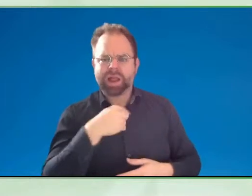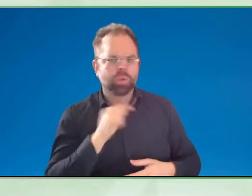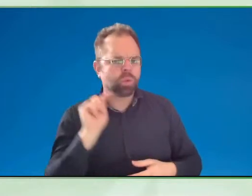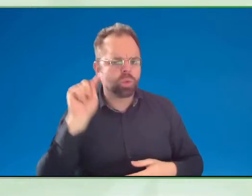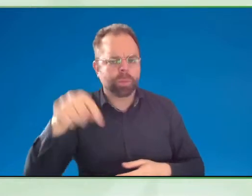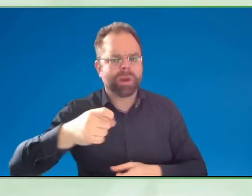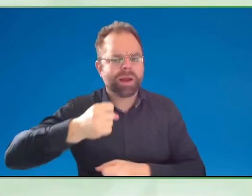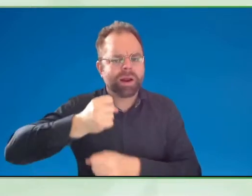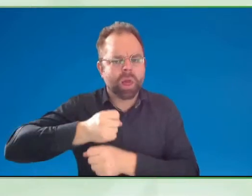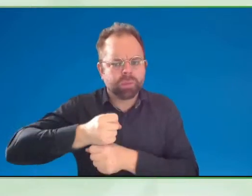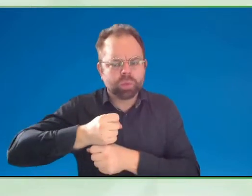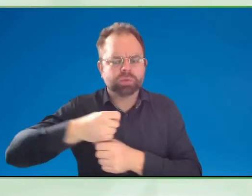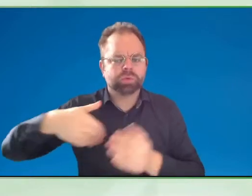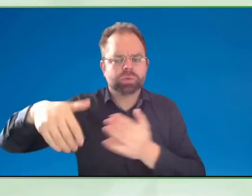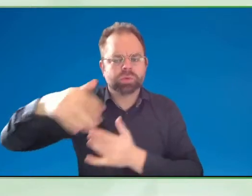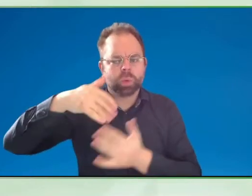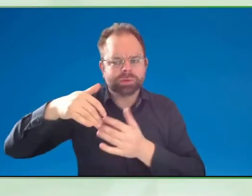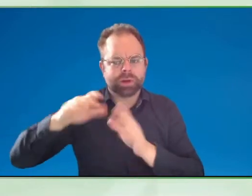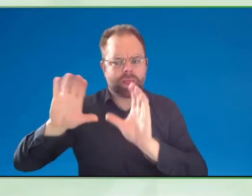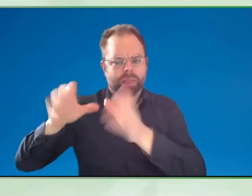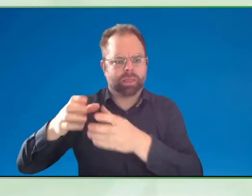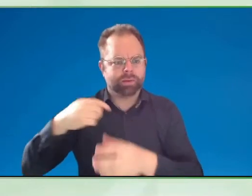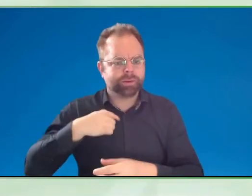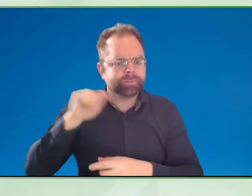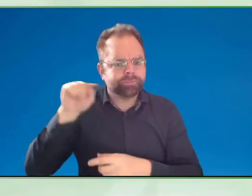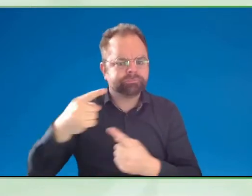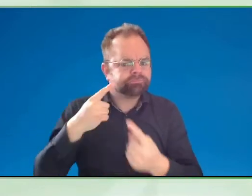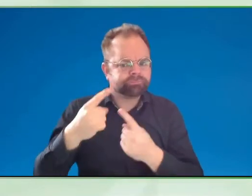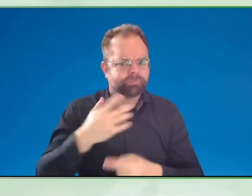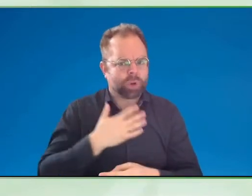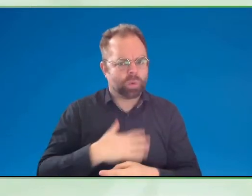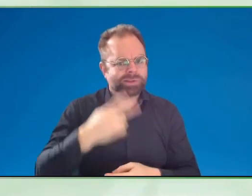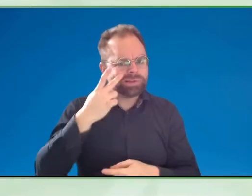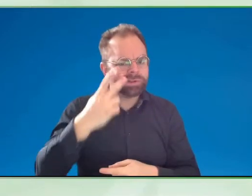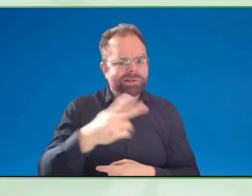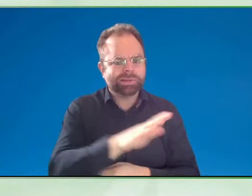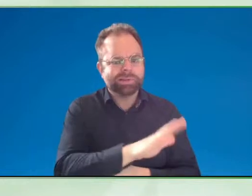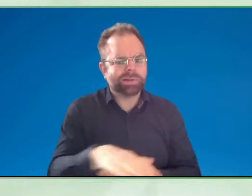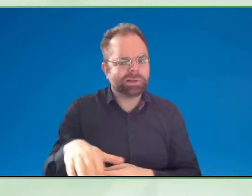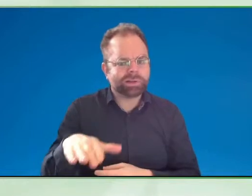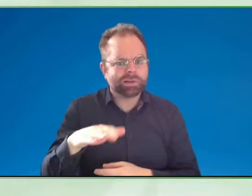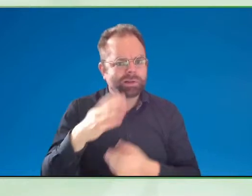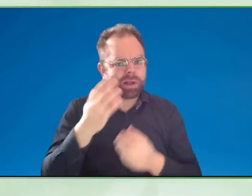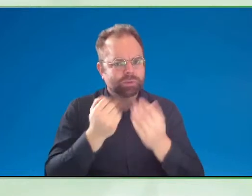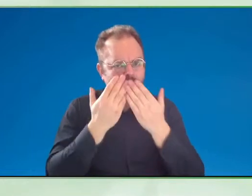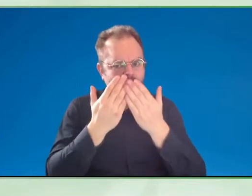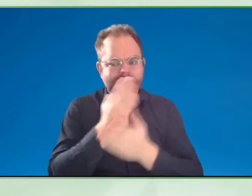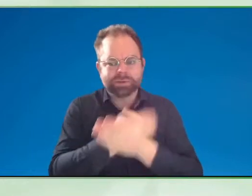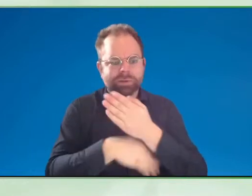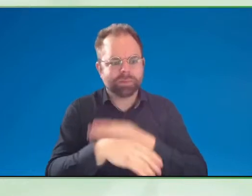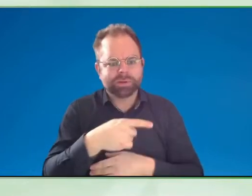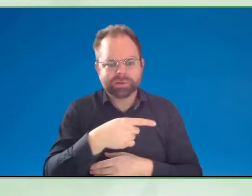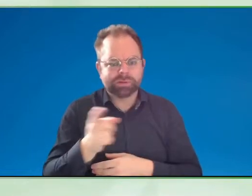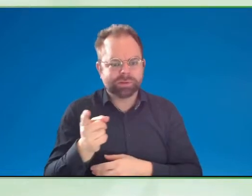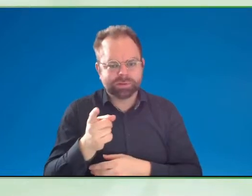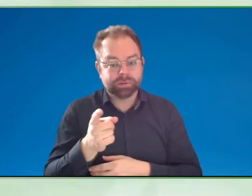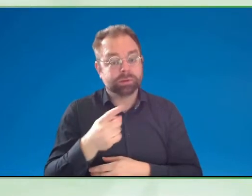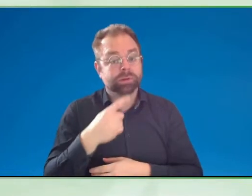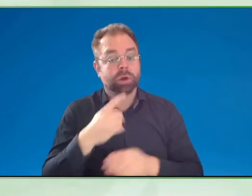They feel ashamed to send children to the schools. This is another challenge related to families.